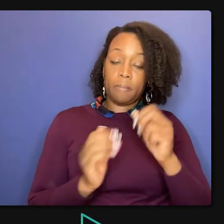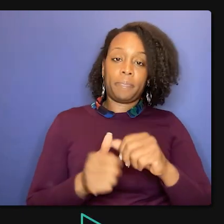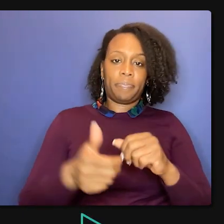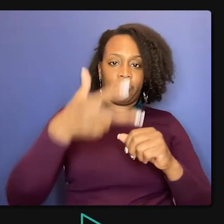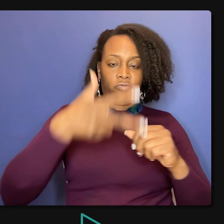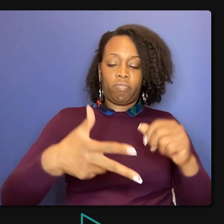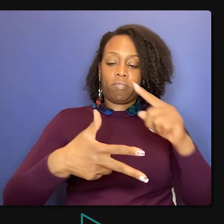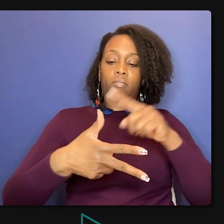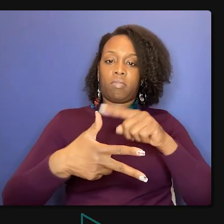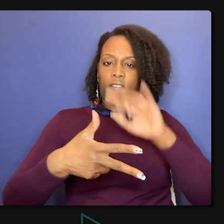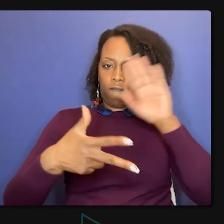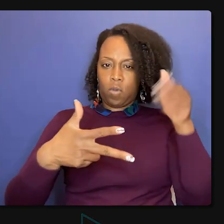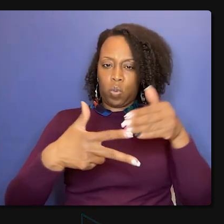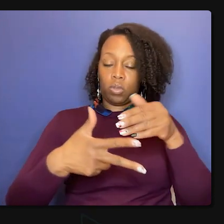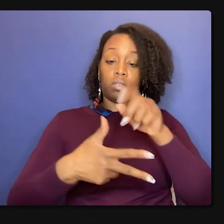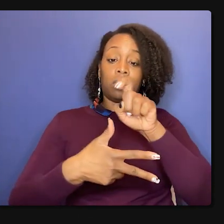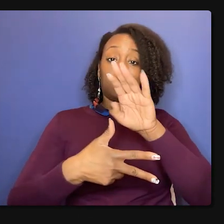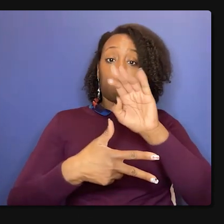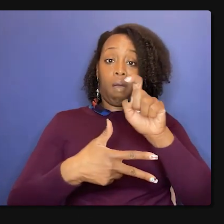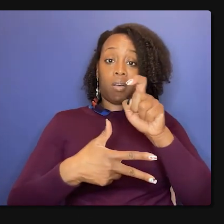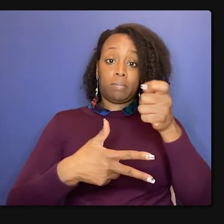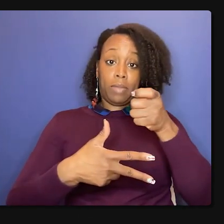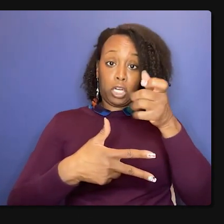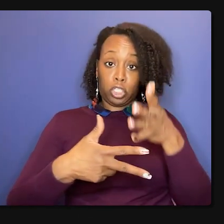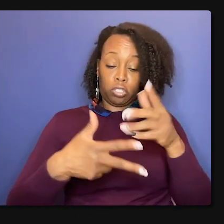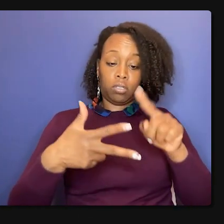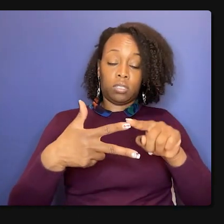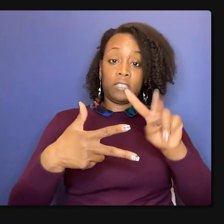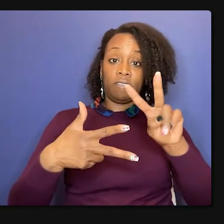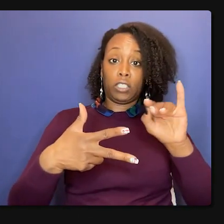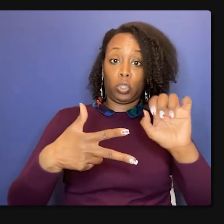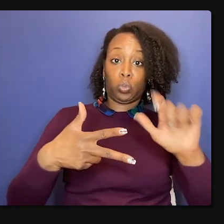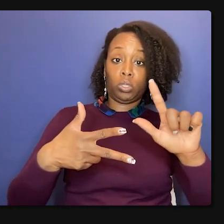The Xbox Manager, Visual Studio and PIX.